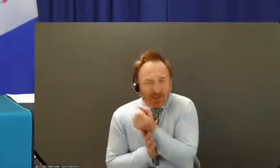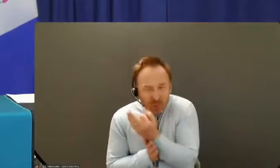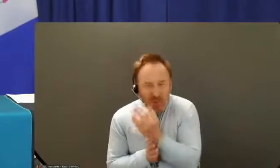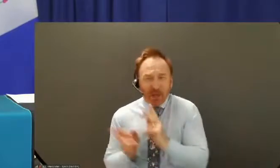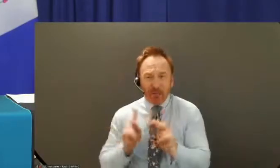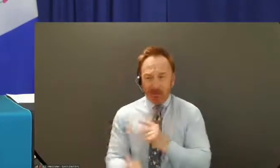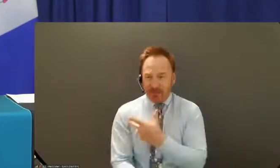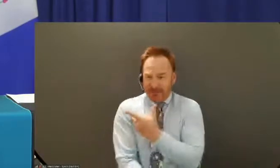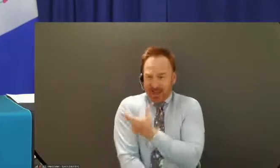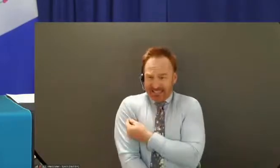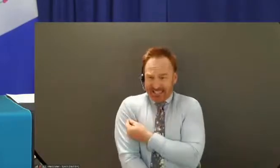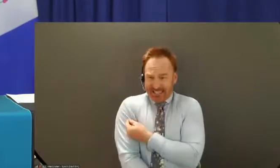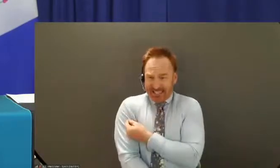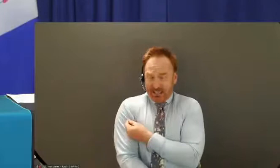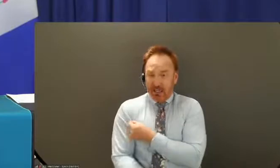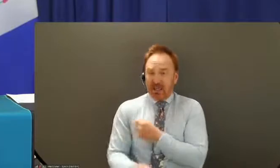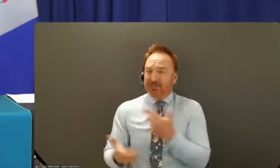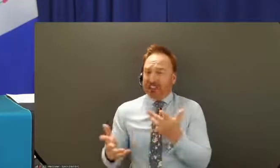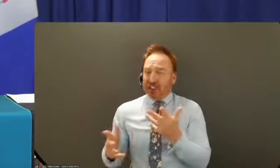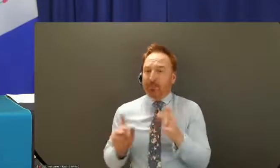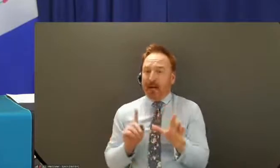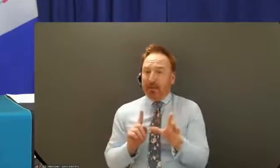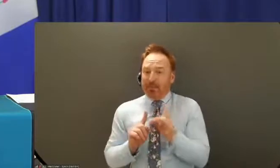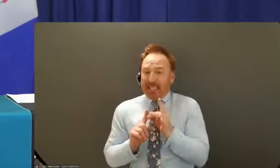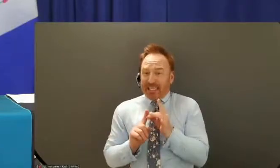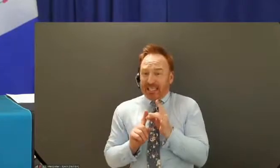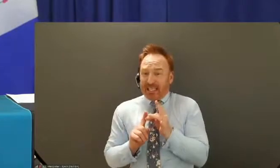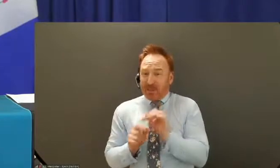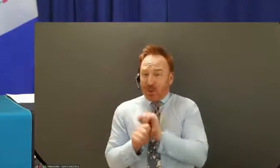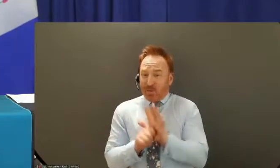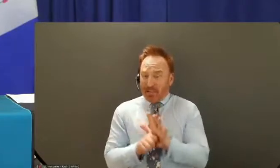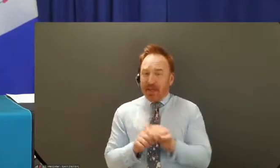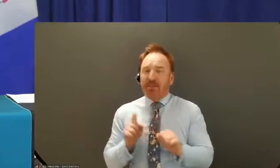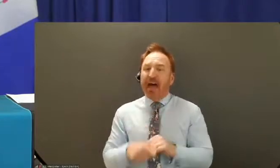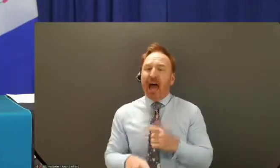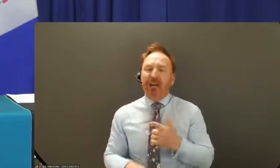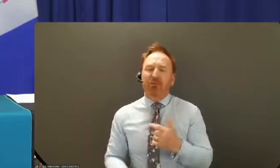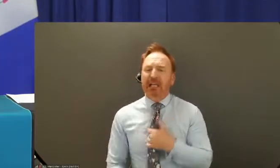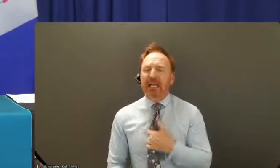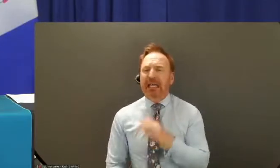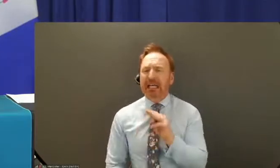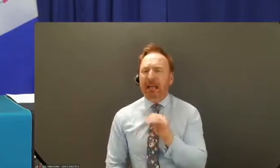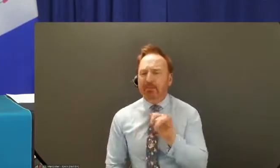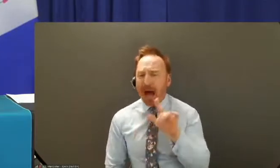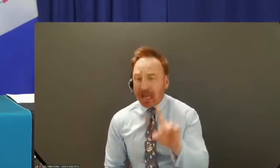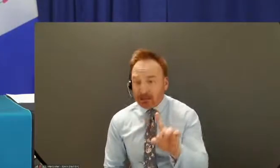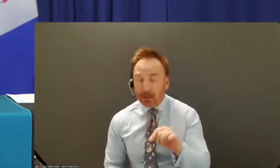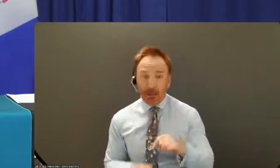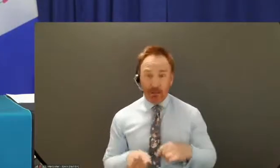affected by COVID. This information about contact tracing comms from the YUKON